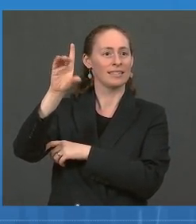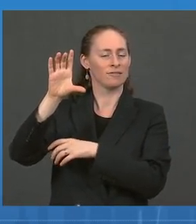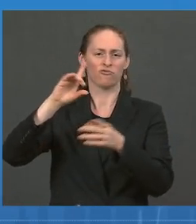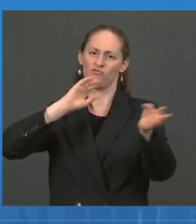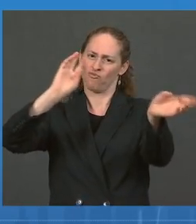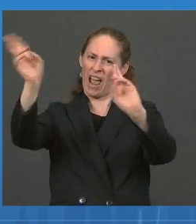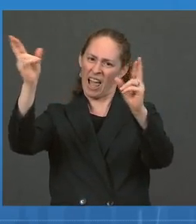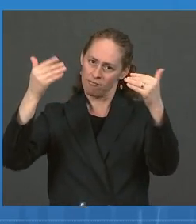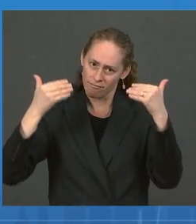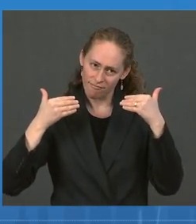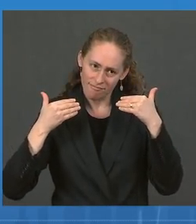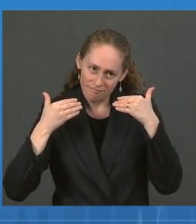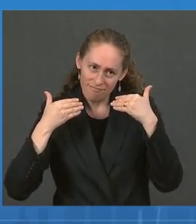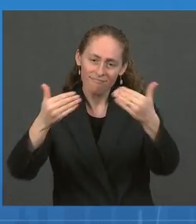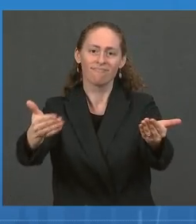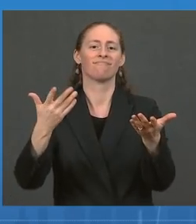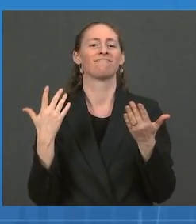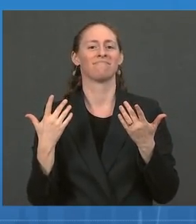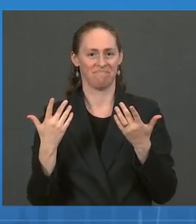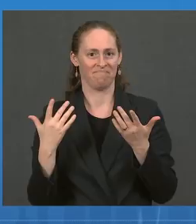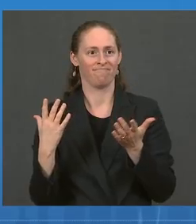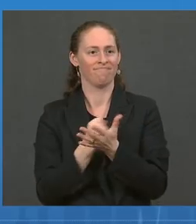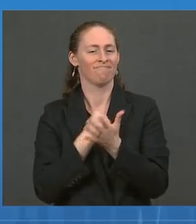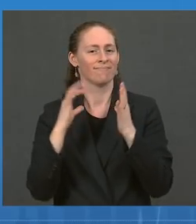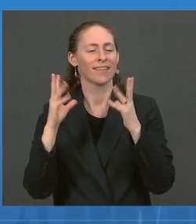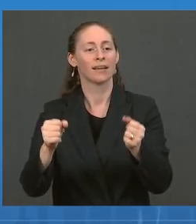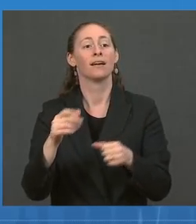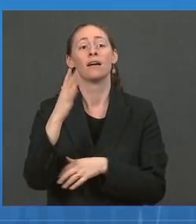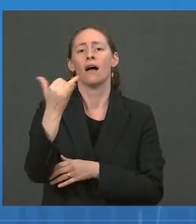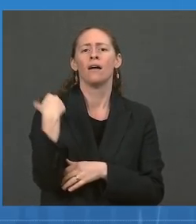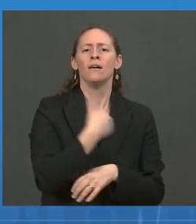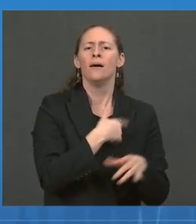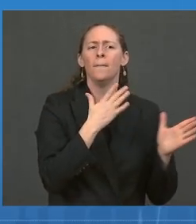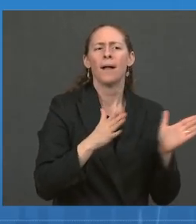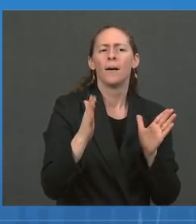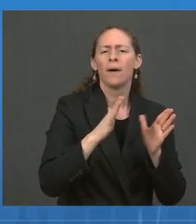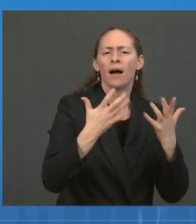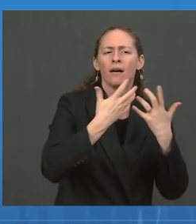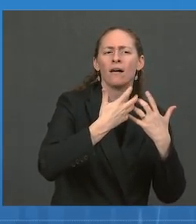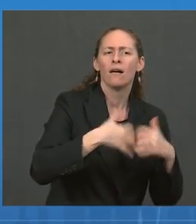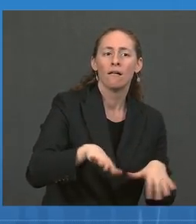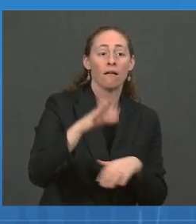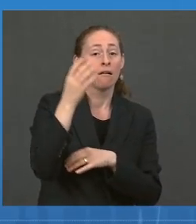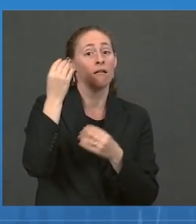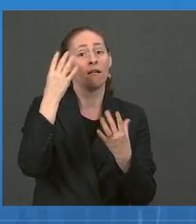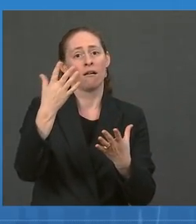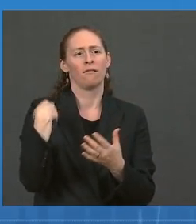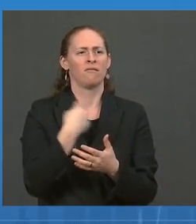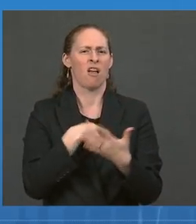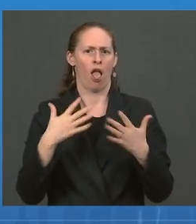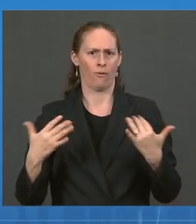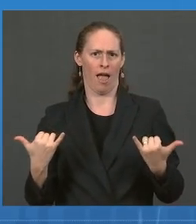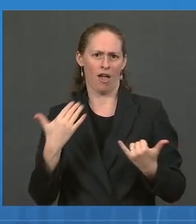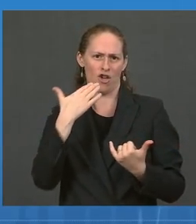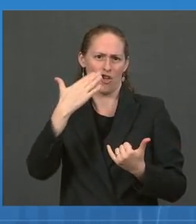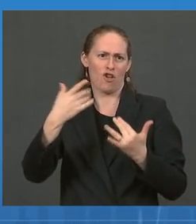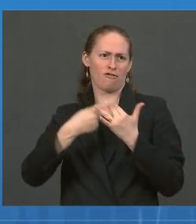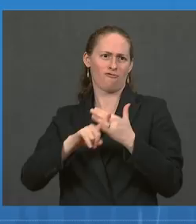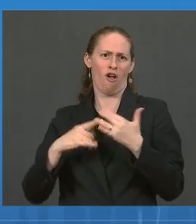Our planning and preparation on boosters have propelled a strong start. Just over this past weekend, at pharmacies alone,